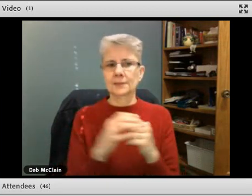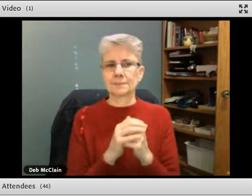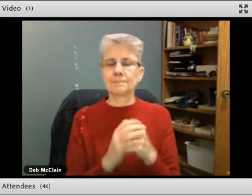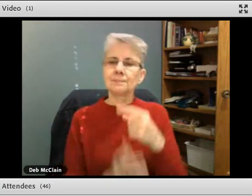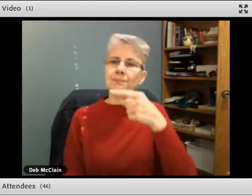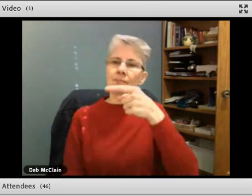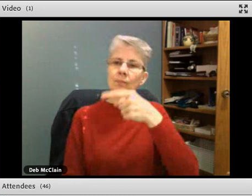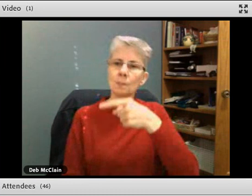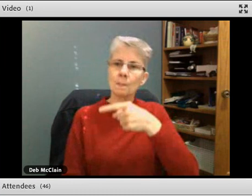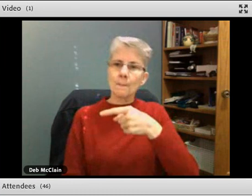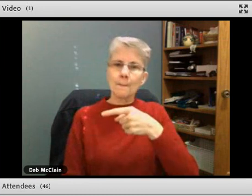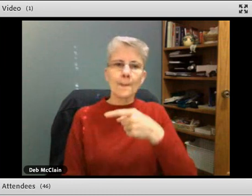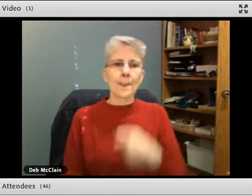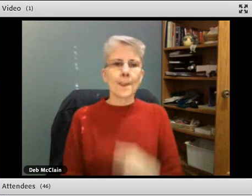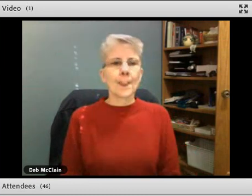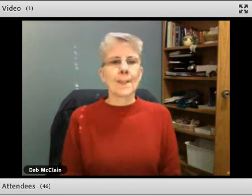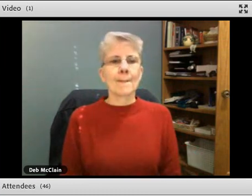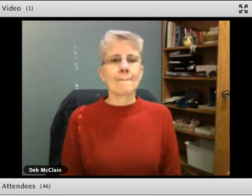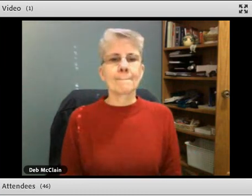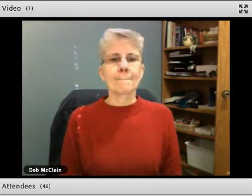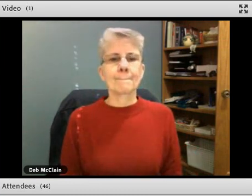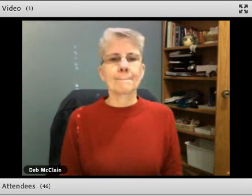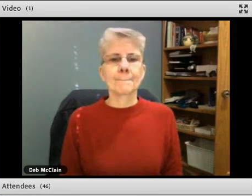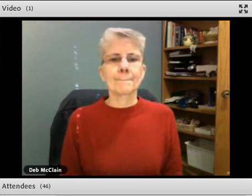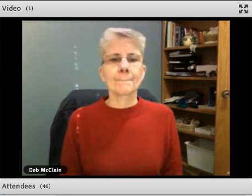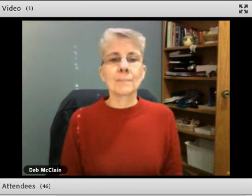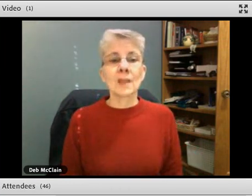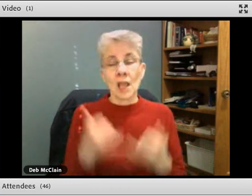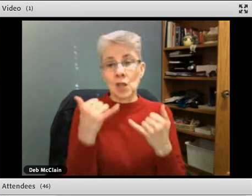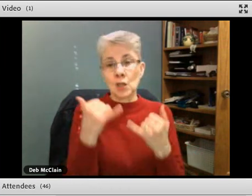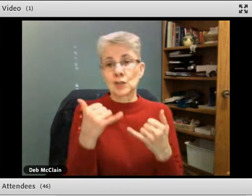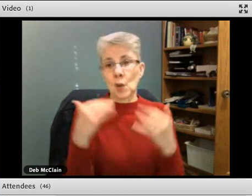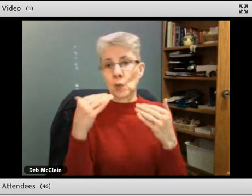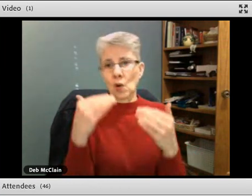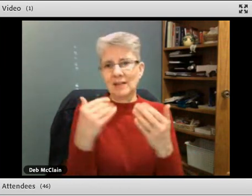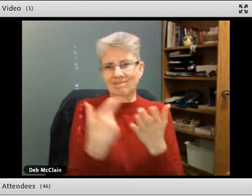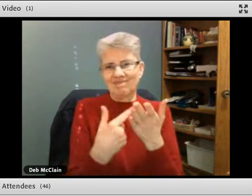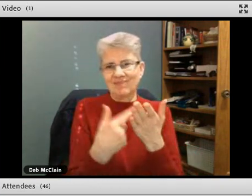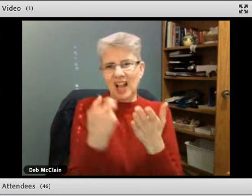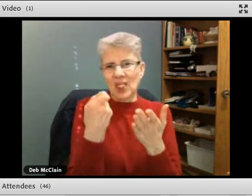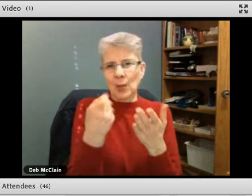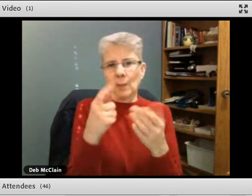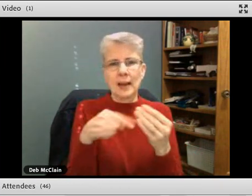So, I've been wanting to talk just a little bit about the display of MARC records.